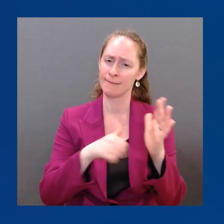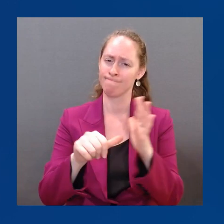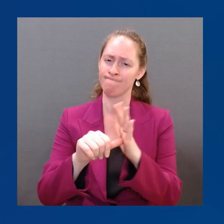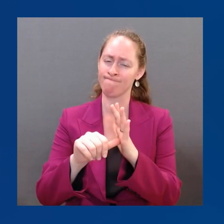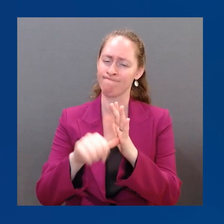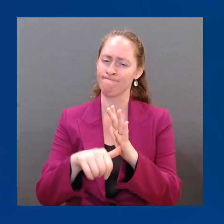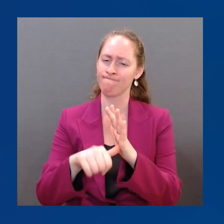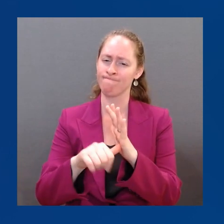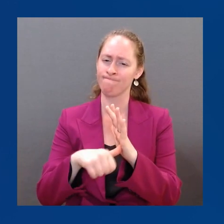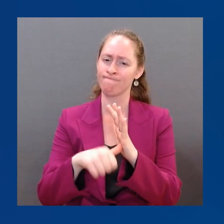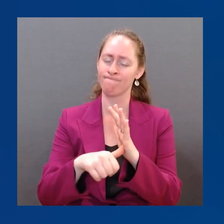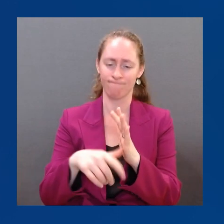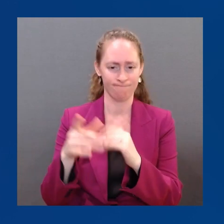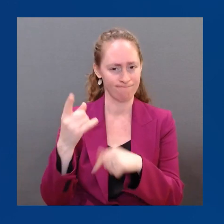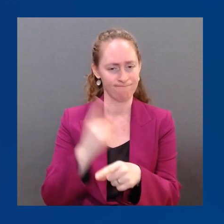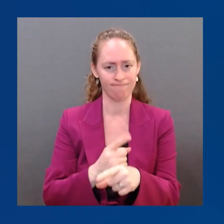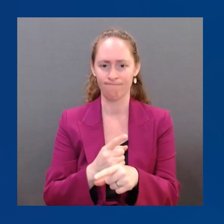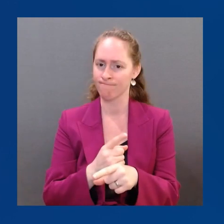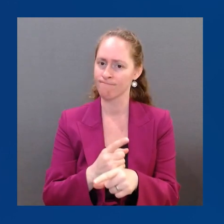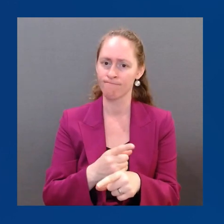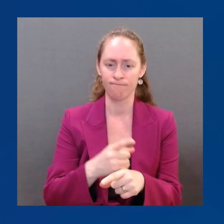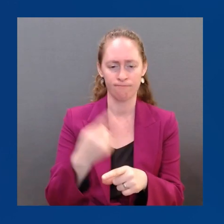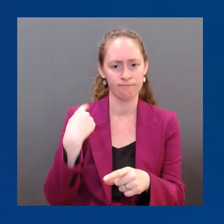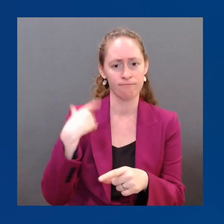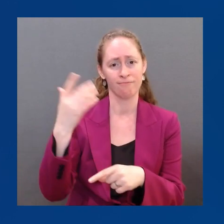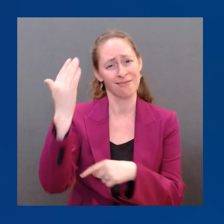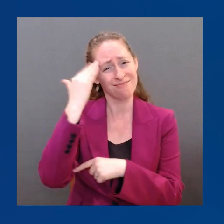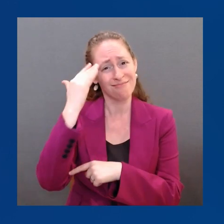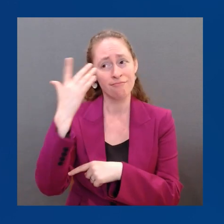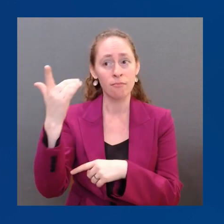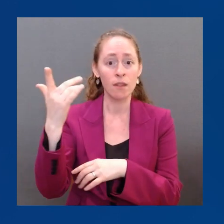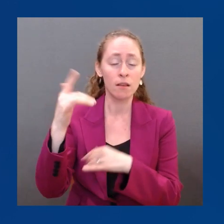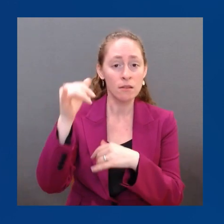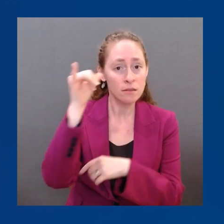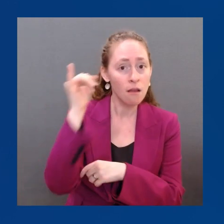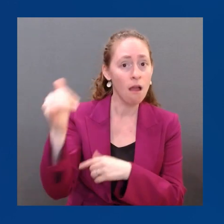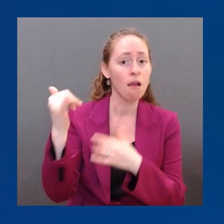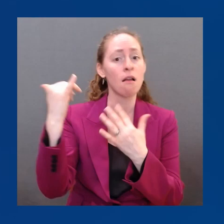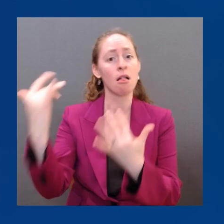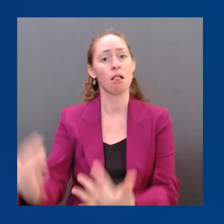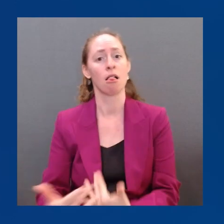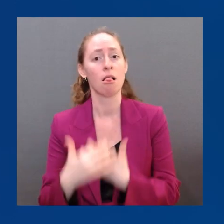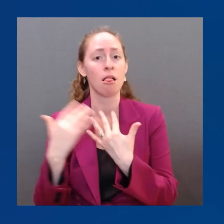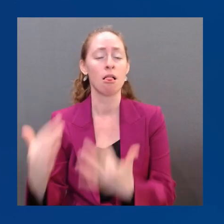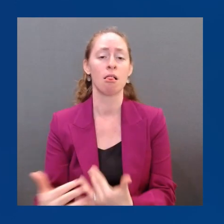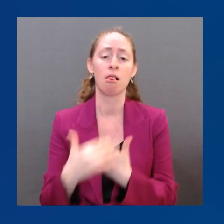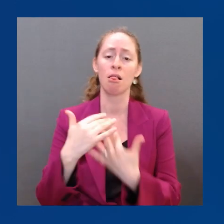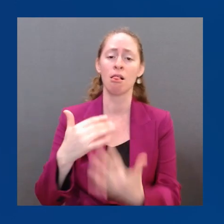that they're not waiting for anything else, that as soon as the analysis is done, they're going to make a determination. And that's my expectation.